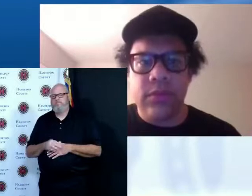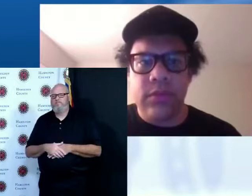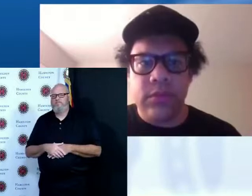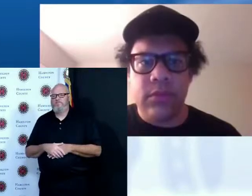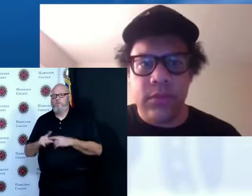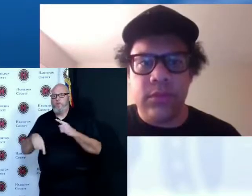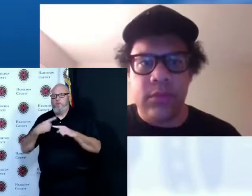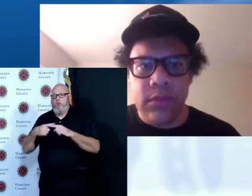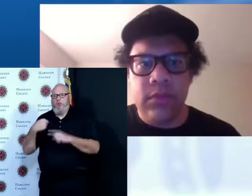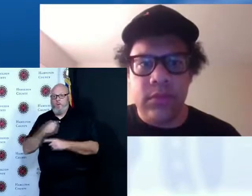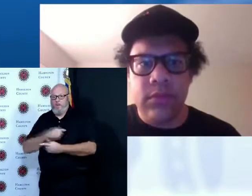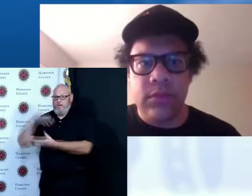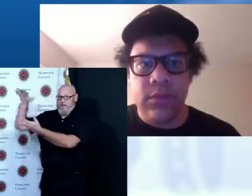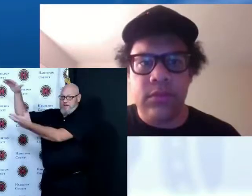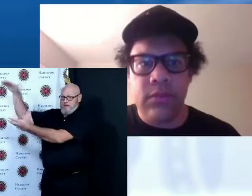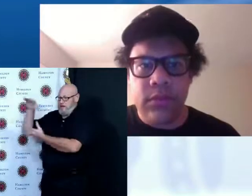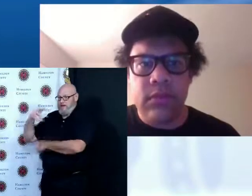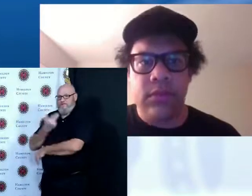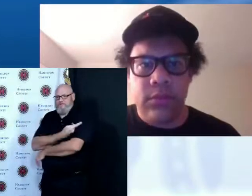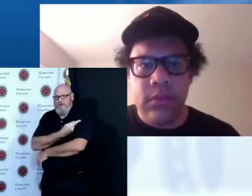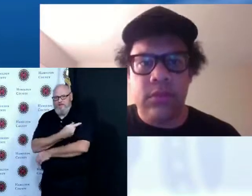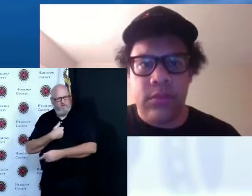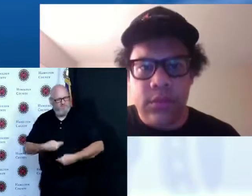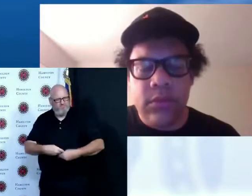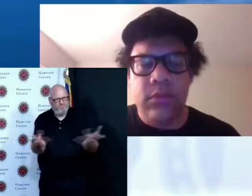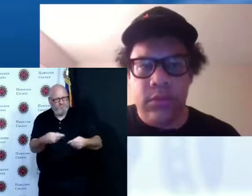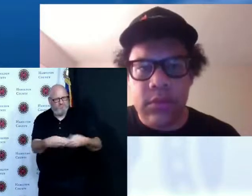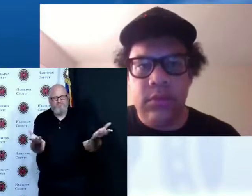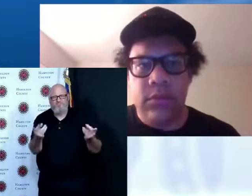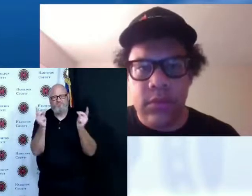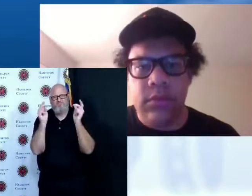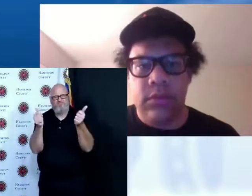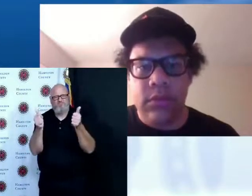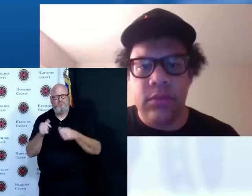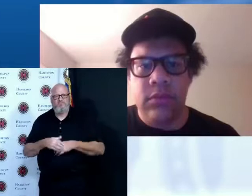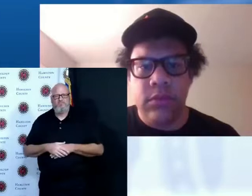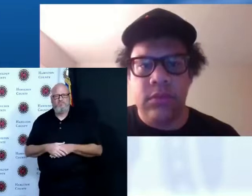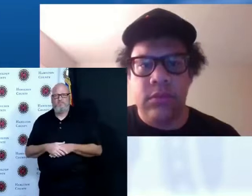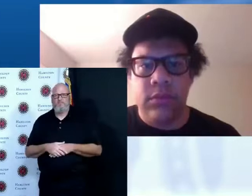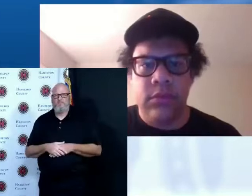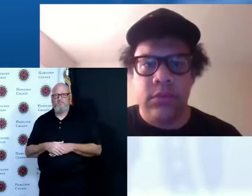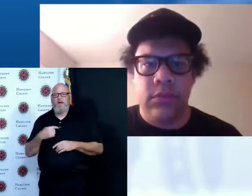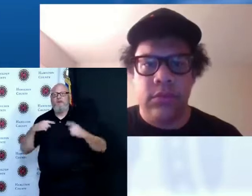into our community at a high level I've heard from several school districts and concerned parents